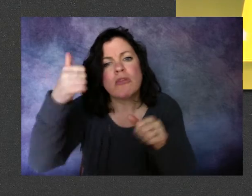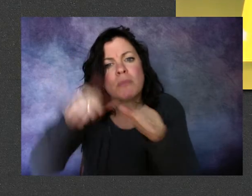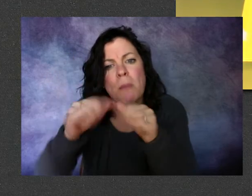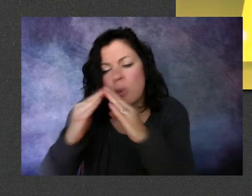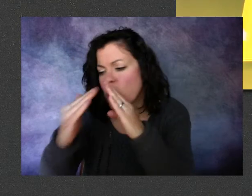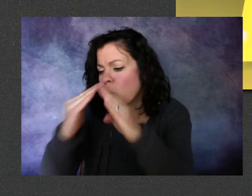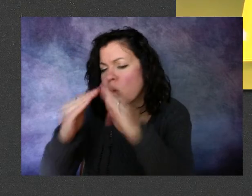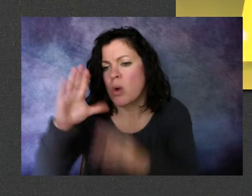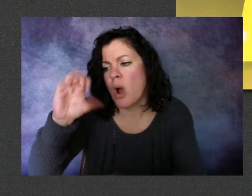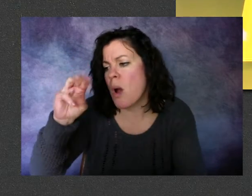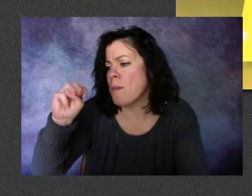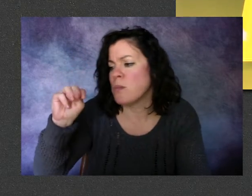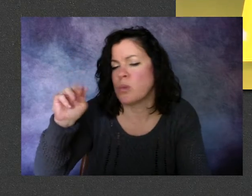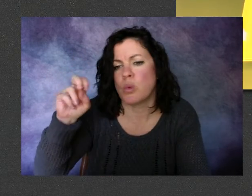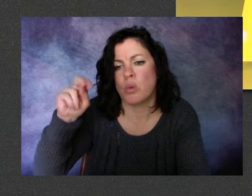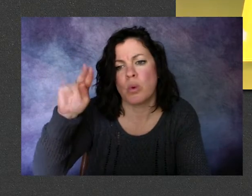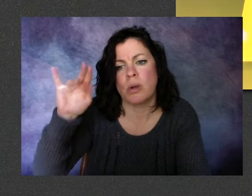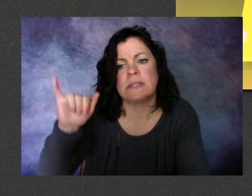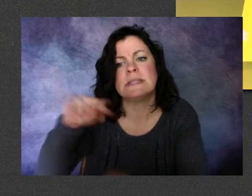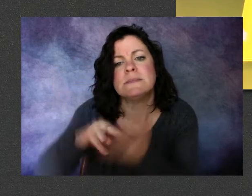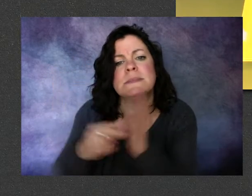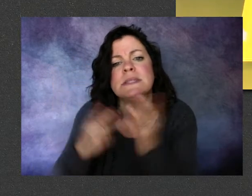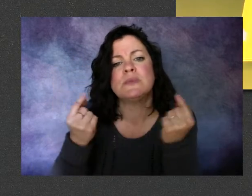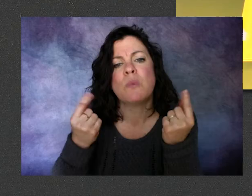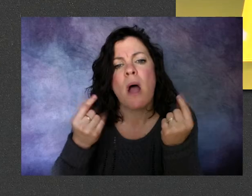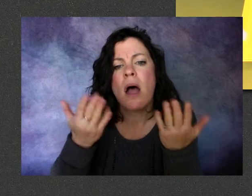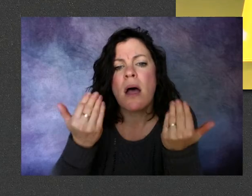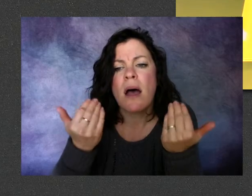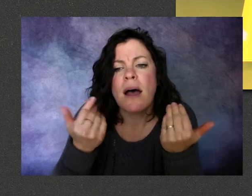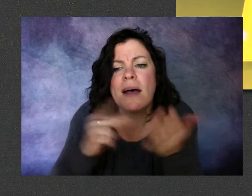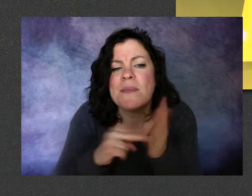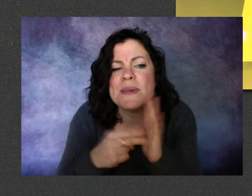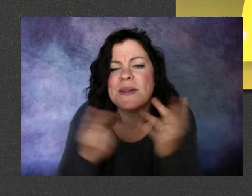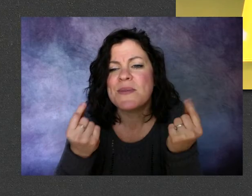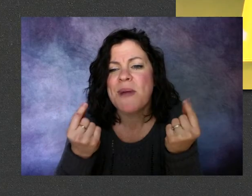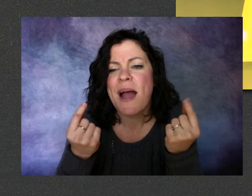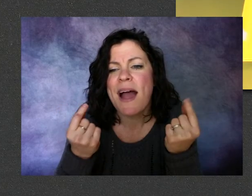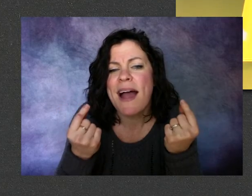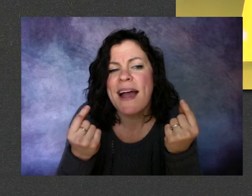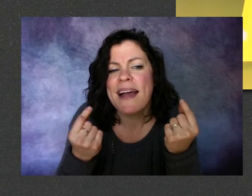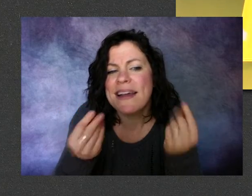Do you remember what a community is, friends? You do? All right, tell me! Tell me what a community is.